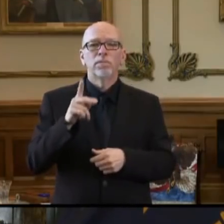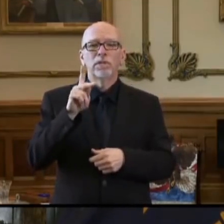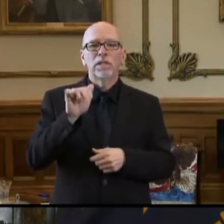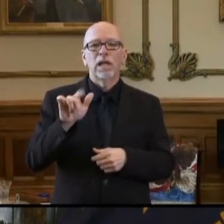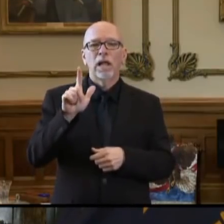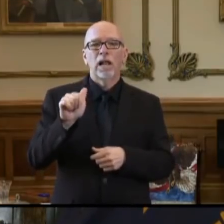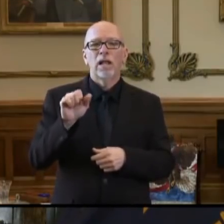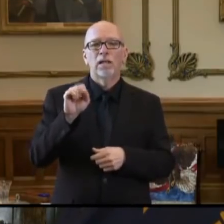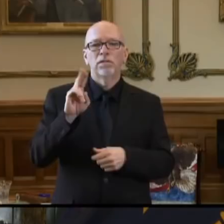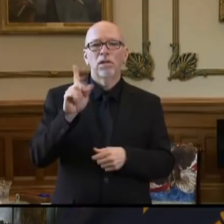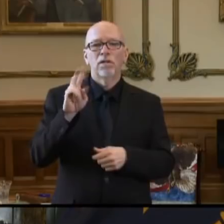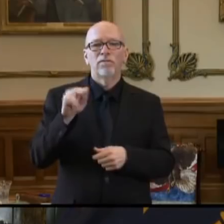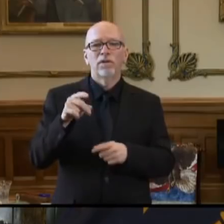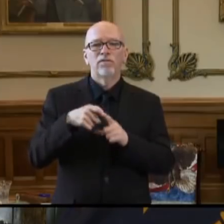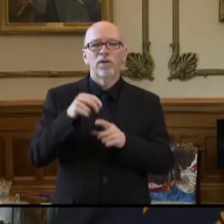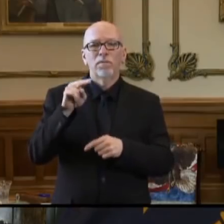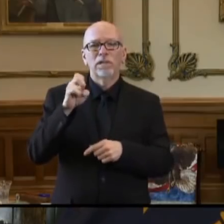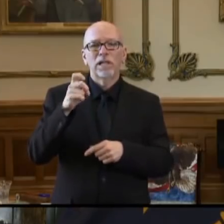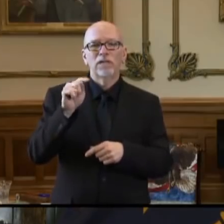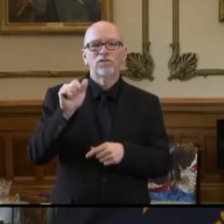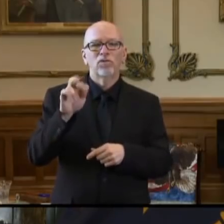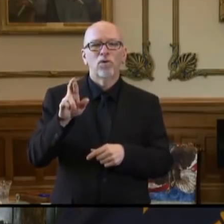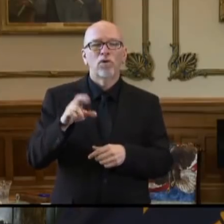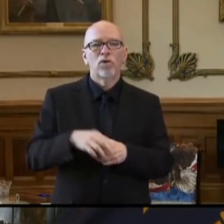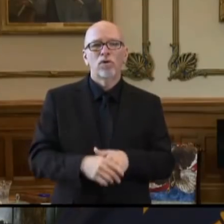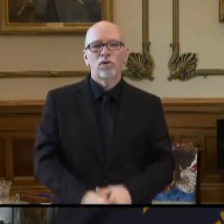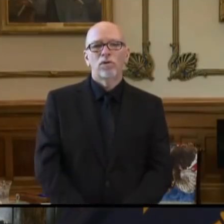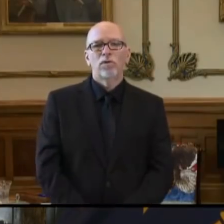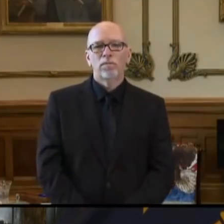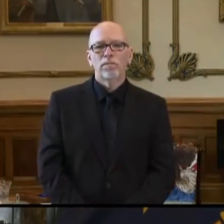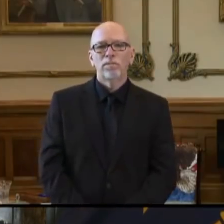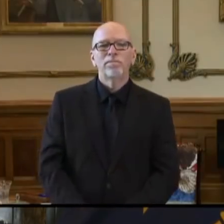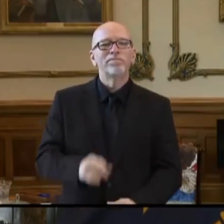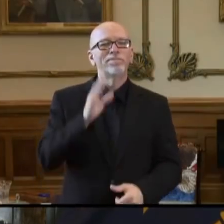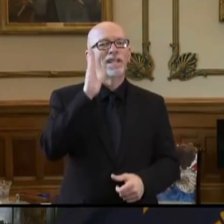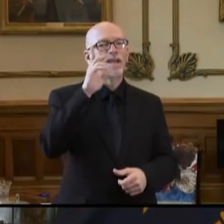ONE TO BE PLAYING BY THE RULES SO WE CAN PLAY THROUGH THIS. NEXT QUESTION UP NEXT IF KAYLA